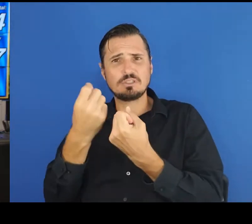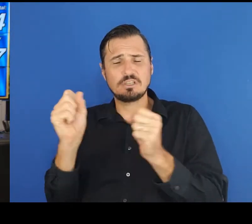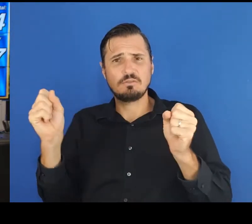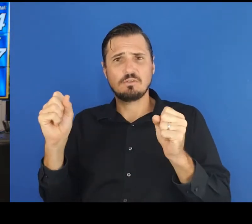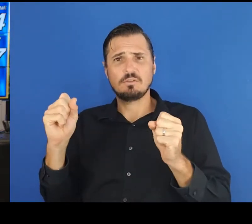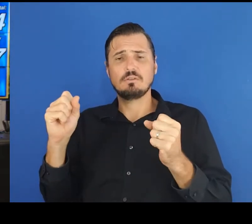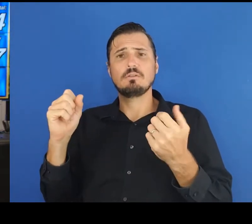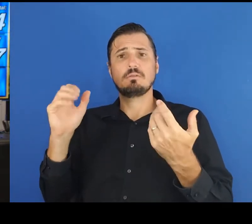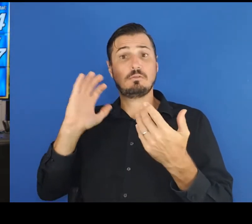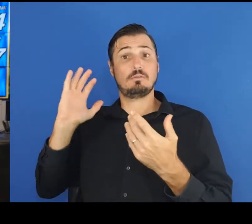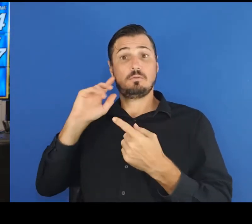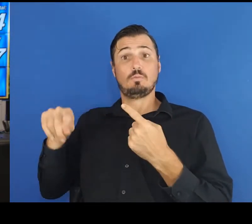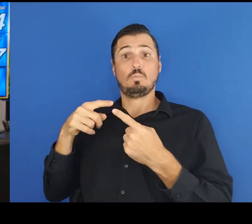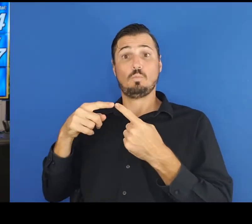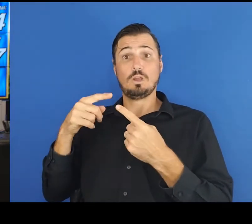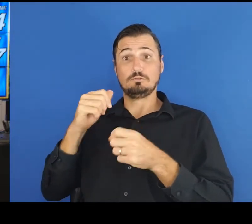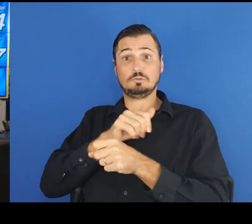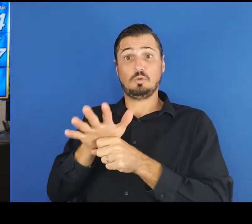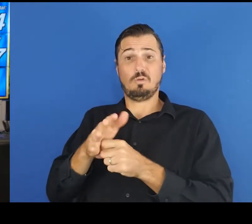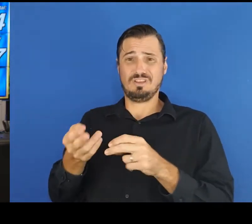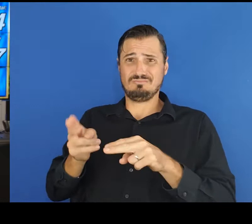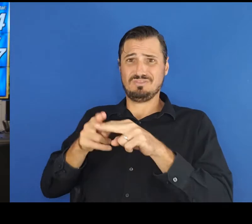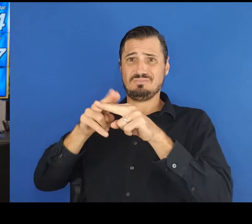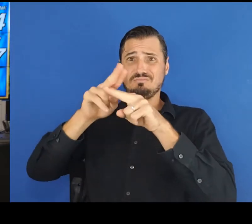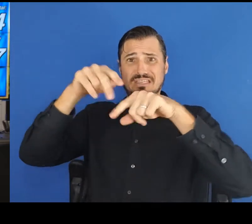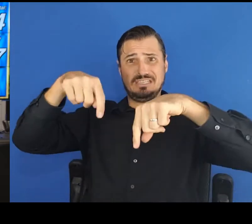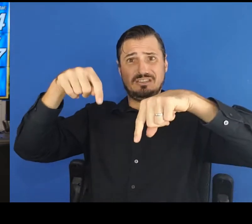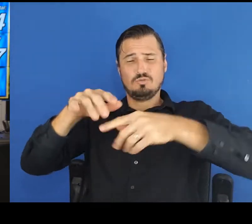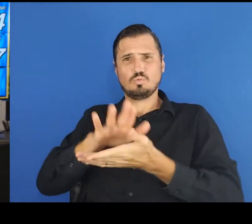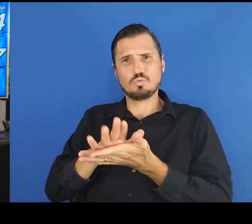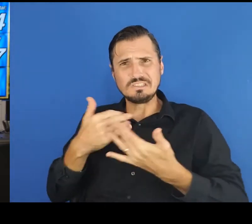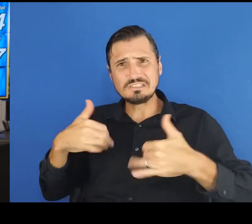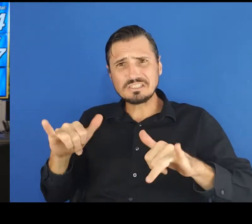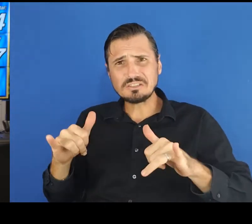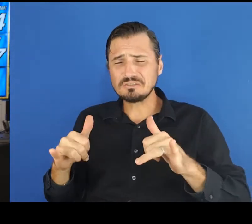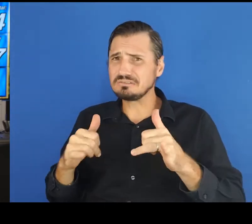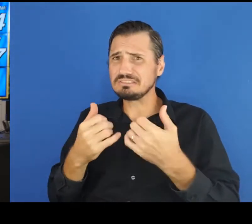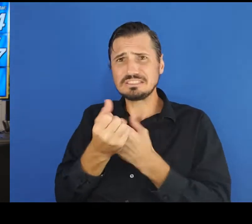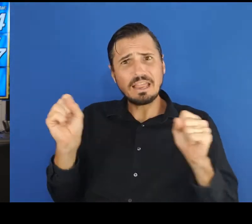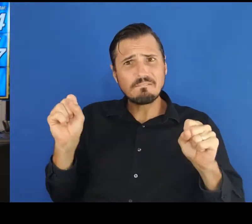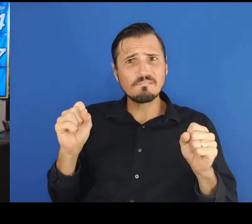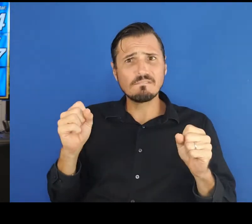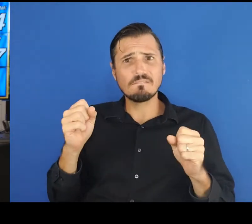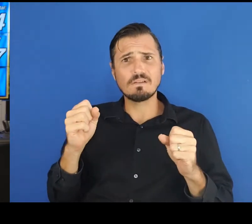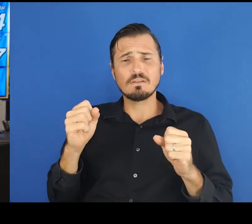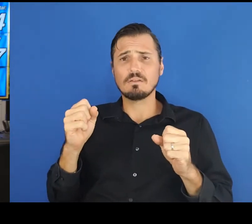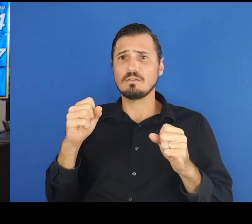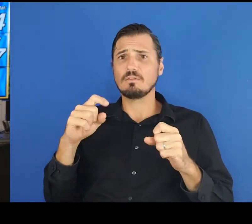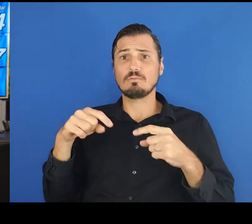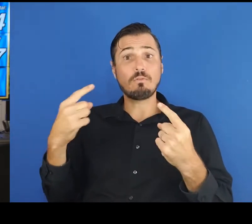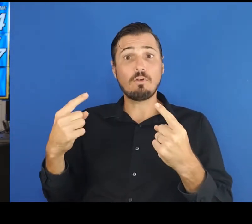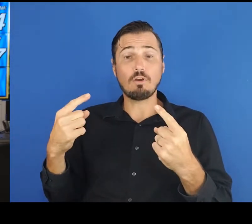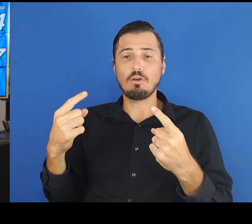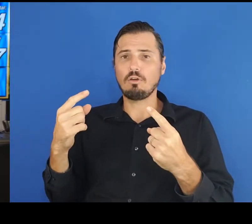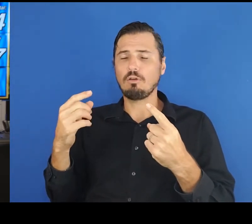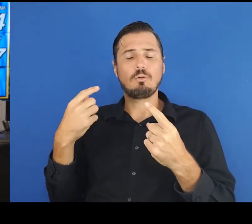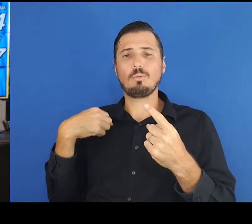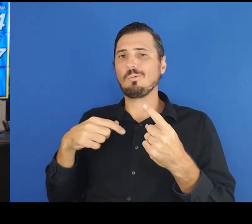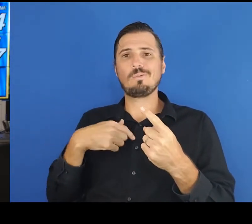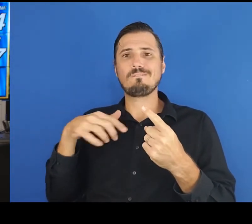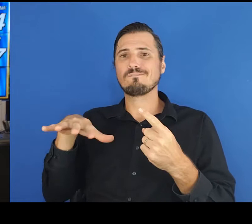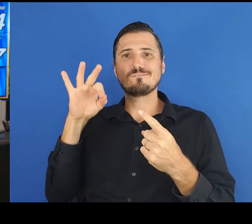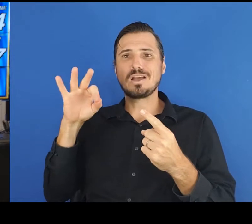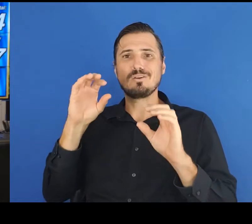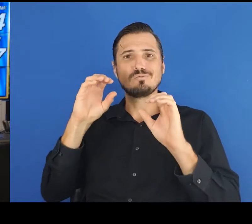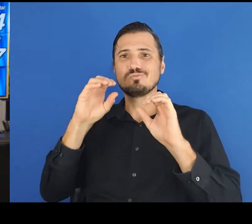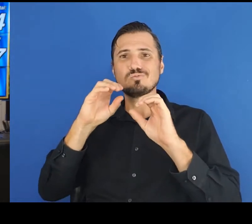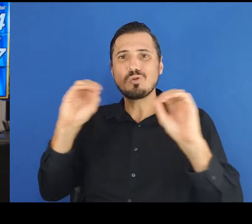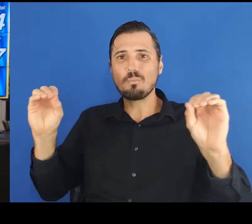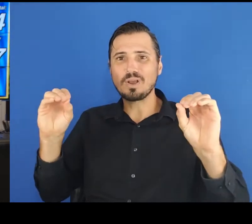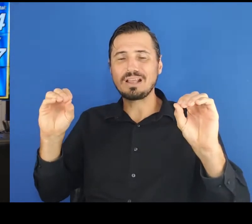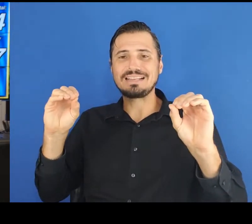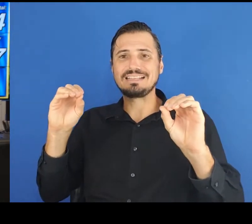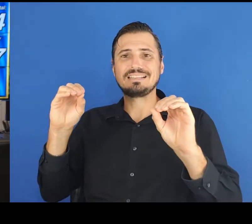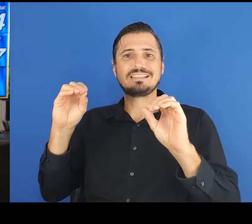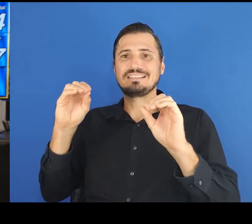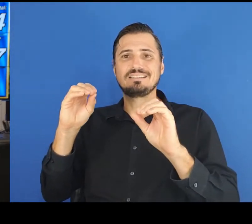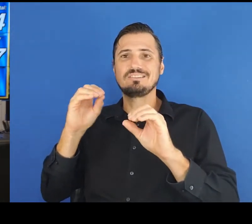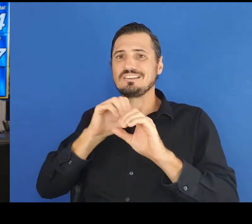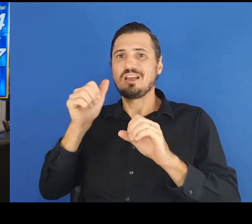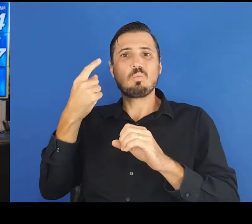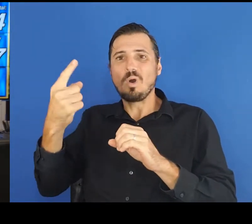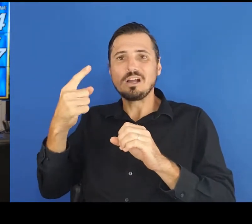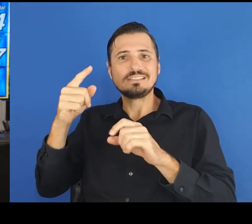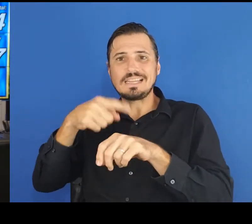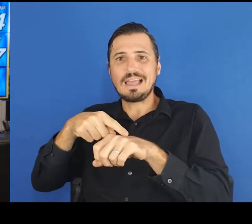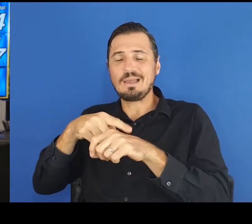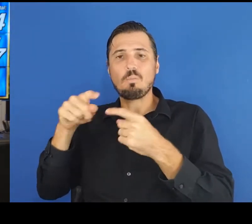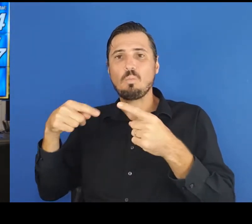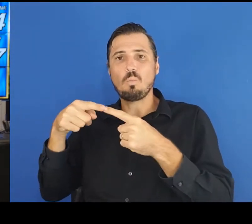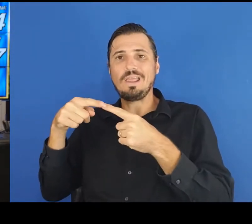schools remained some of the safest places in our community. To date, there have been no confirmed positive COVID-19 cases due to transmission in Kaua’i public schools. We want to